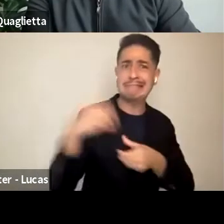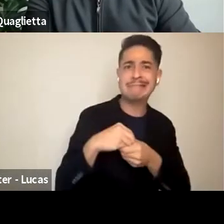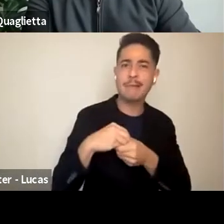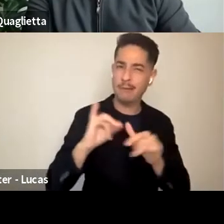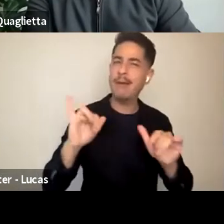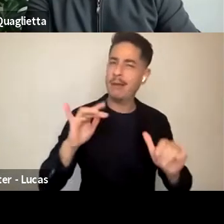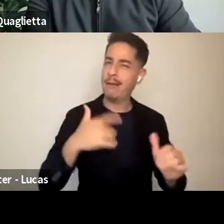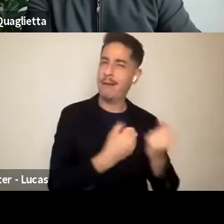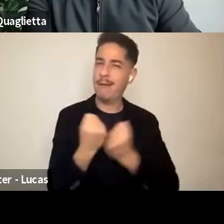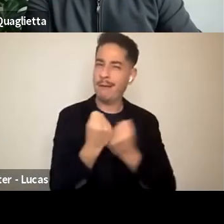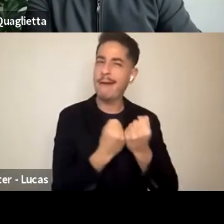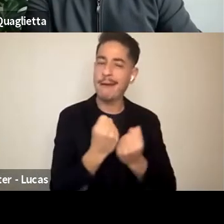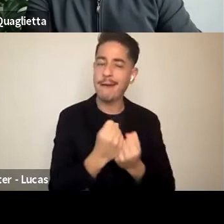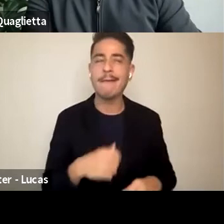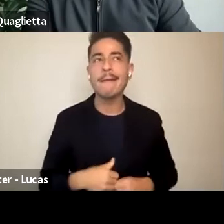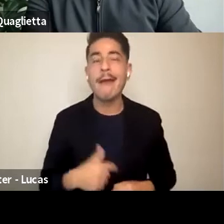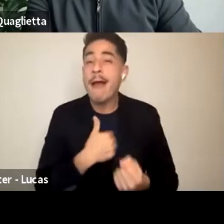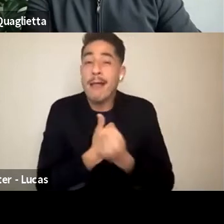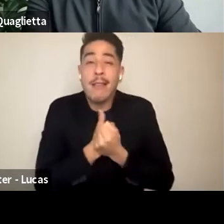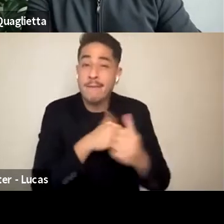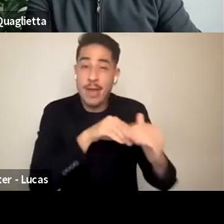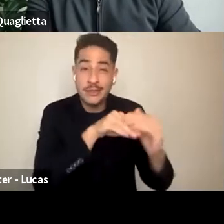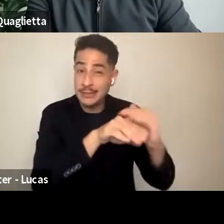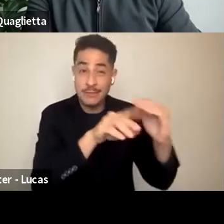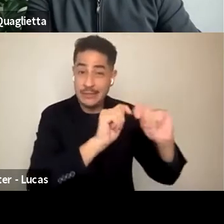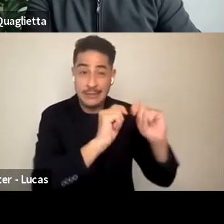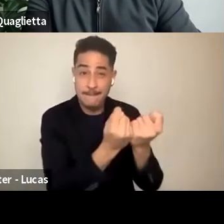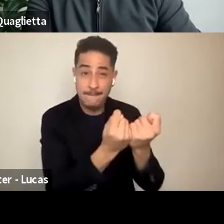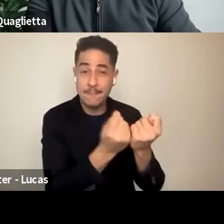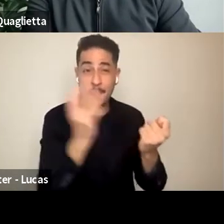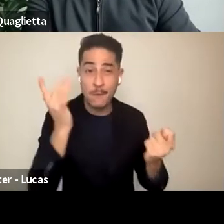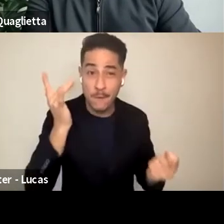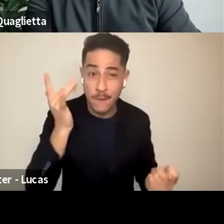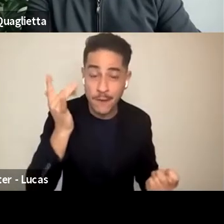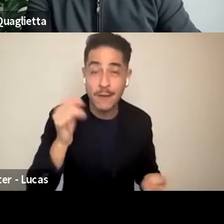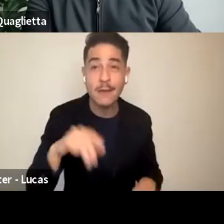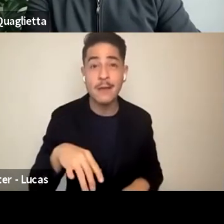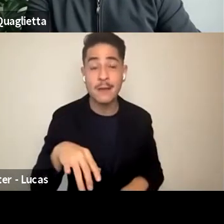The one thing I really love about the accessibility team, if you are lucky enough to have an accessibility team at